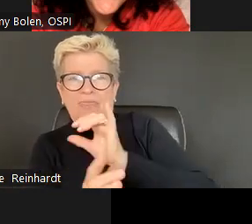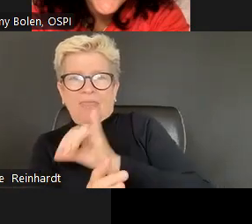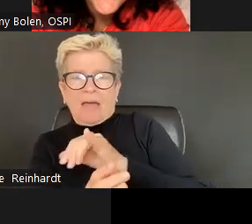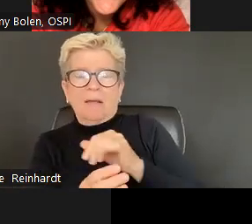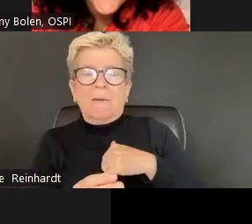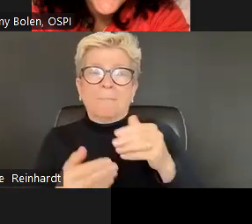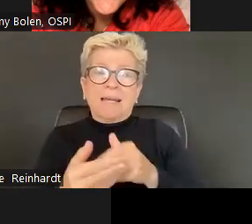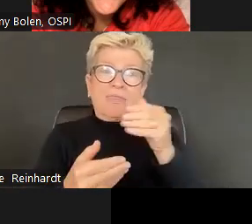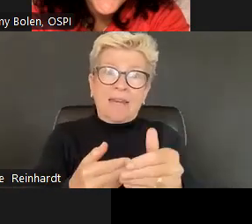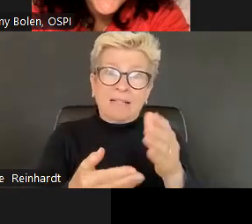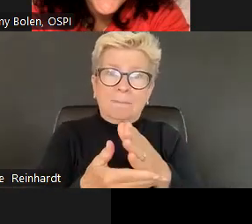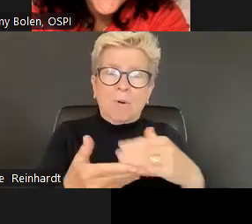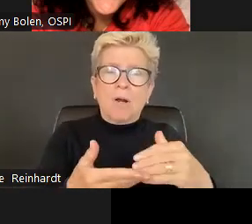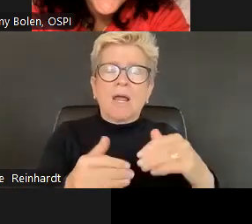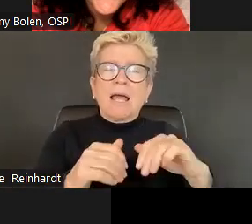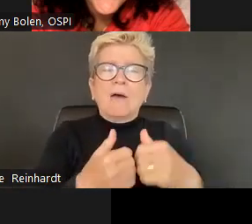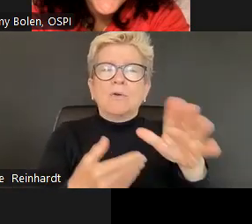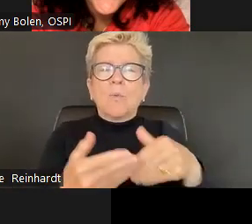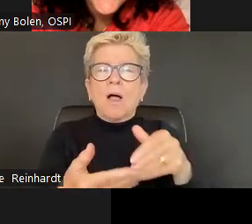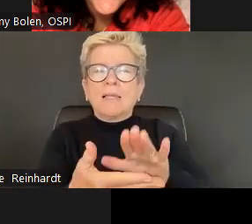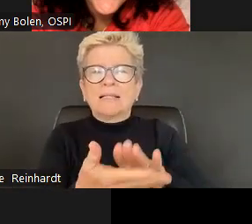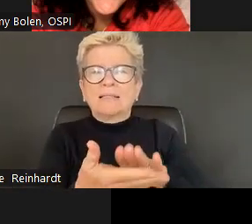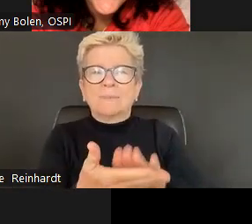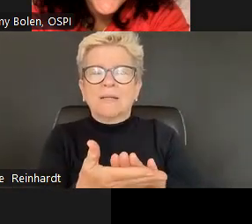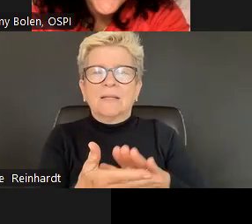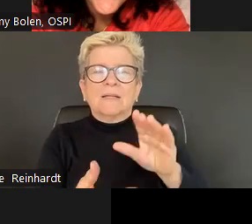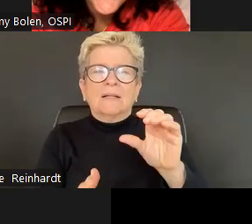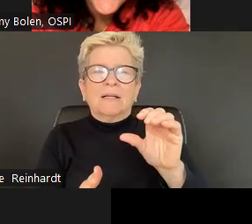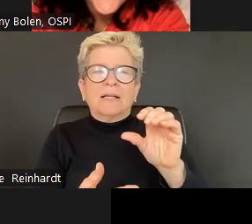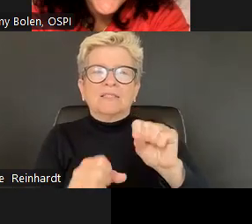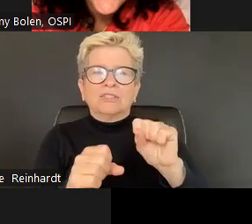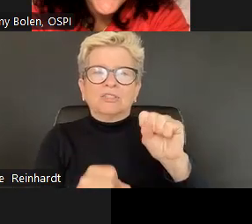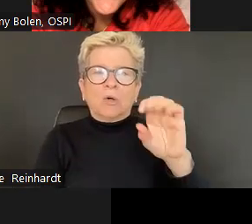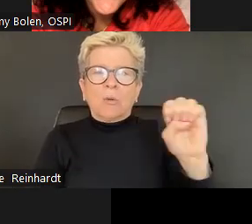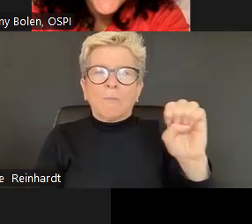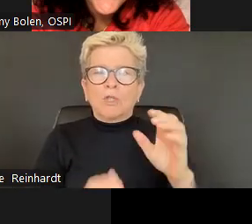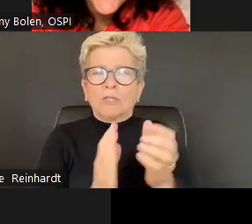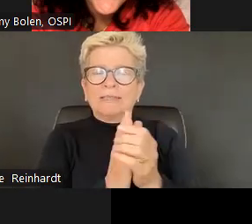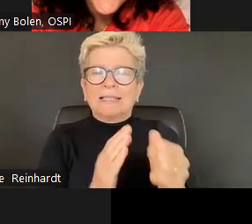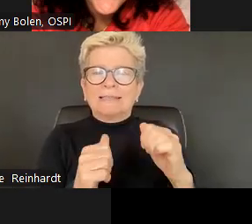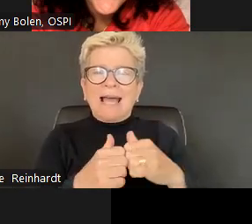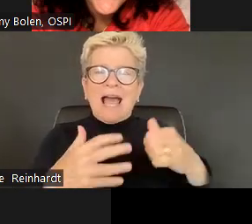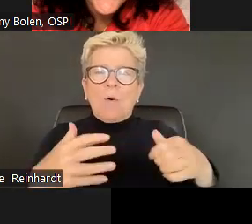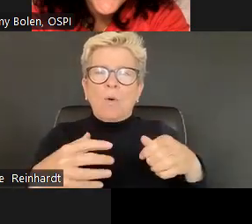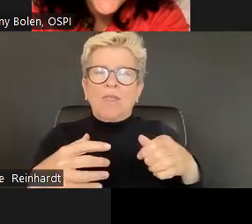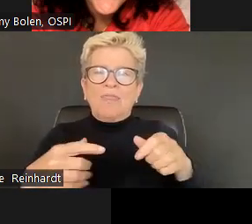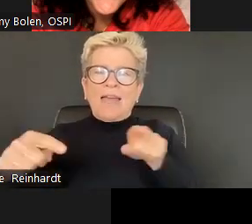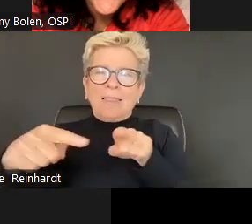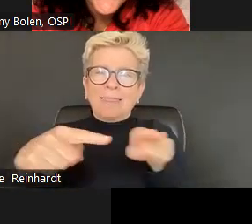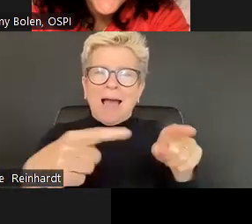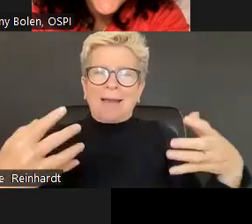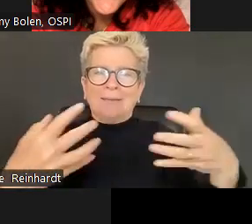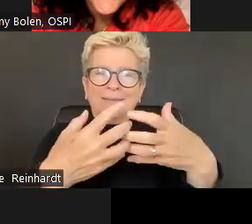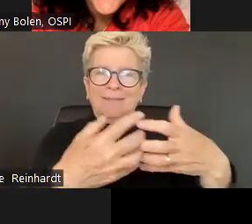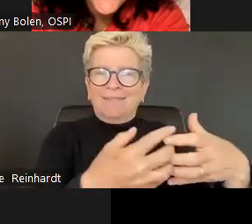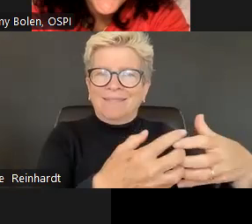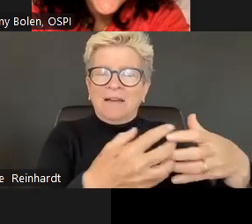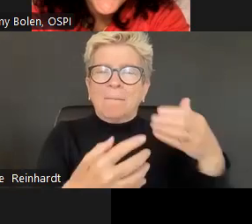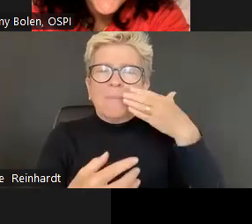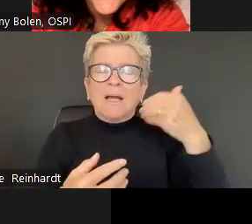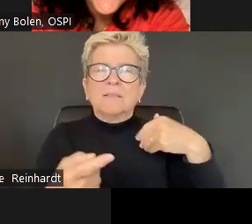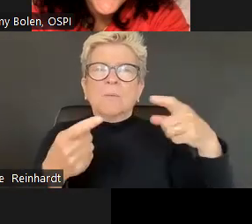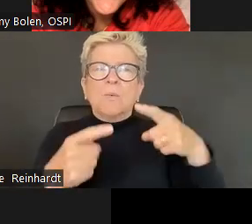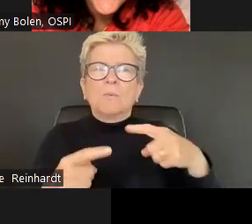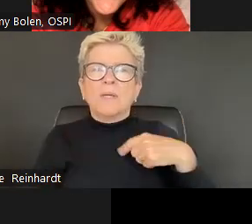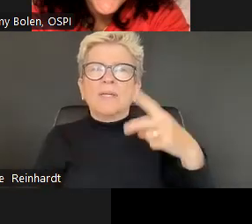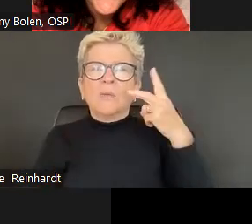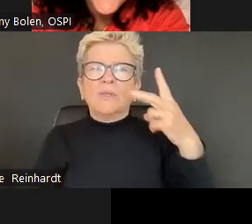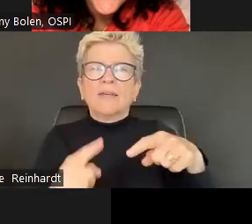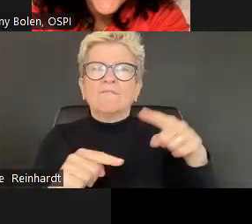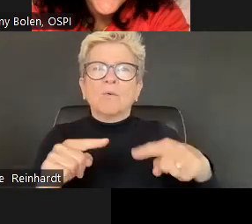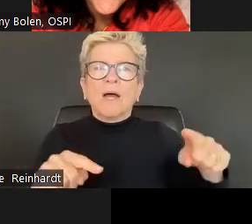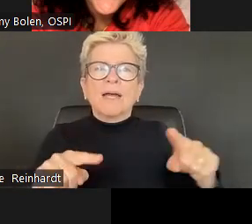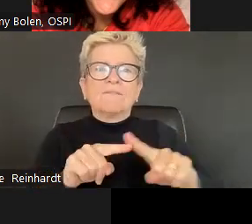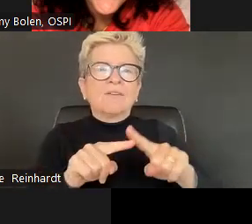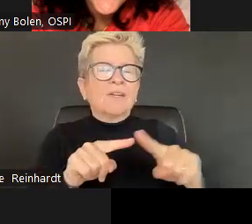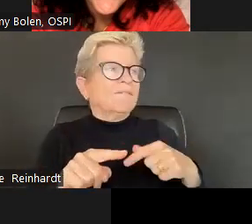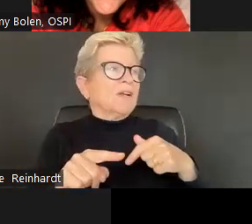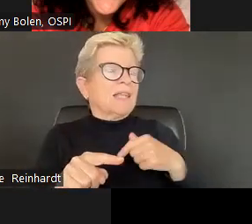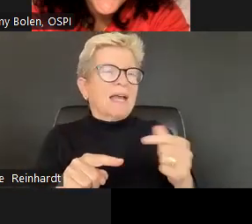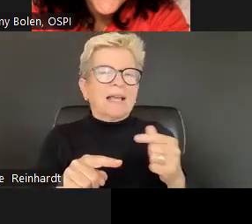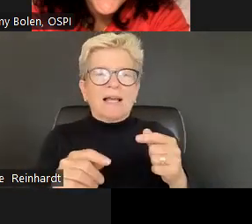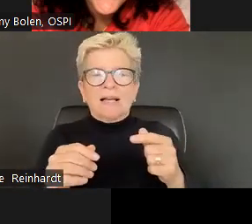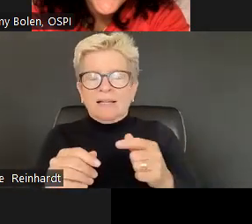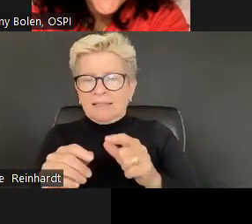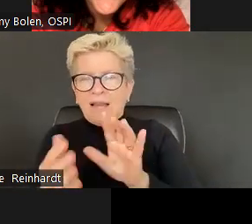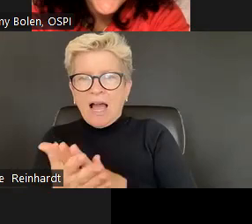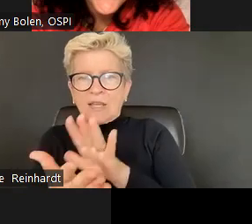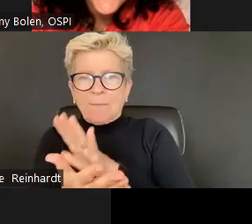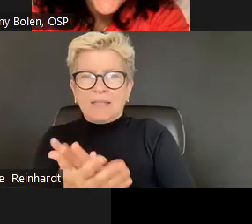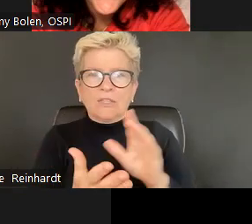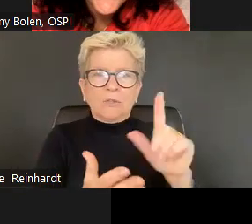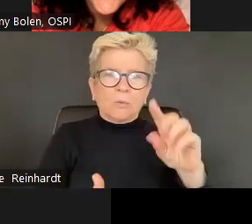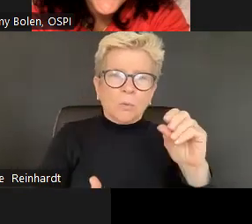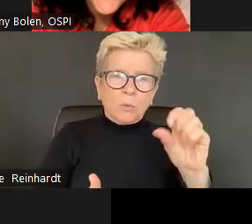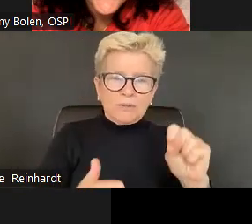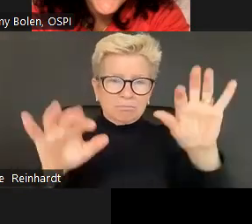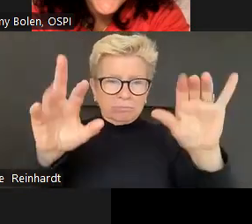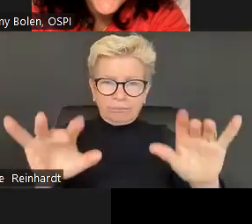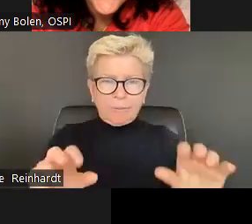Like that's why I kind of talked about those practices. But now the next phase is, well, what?